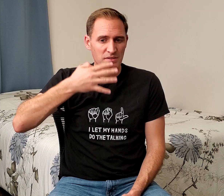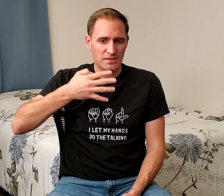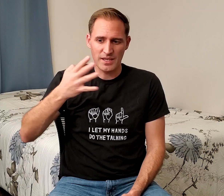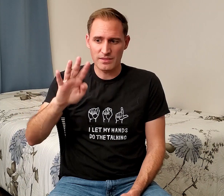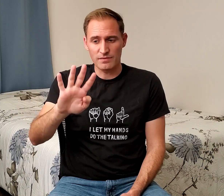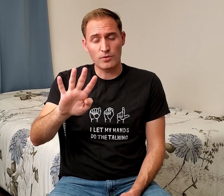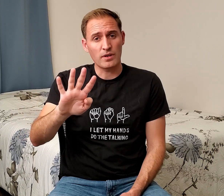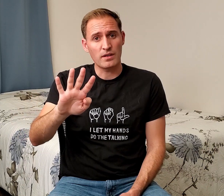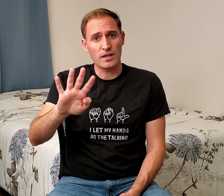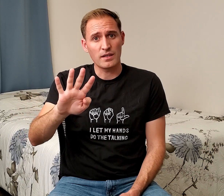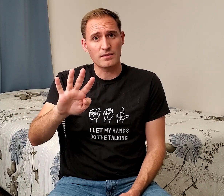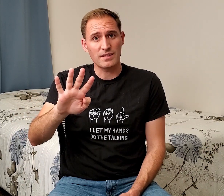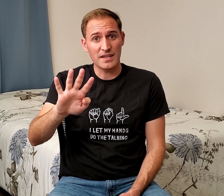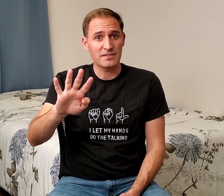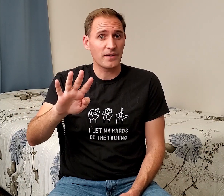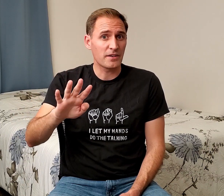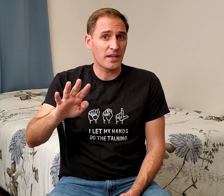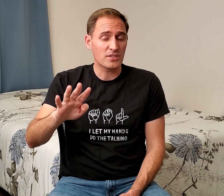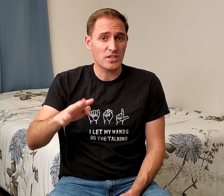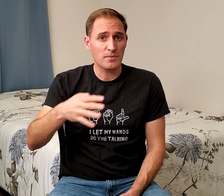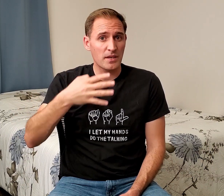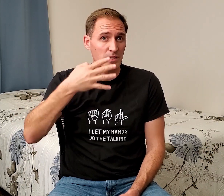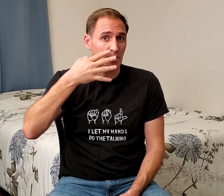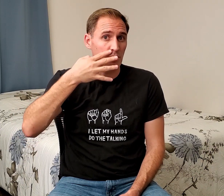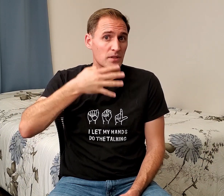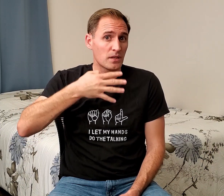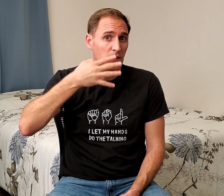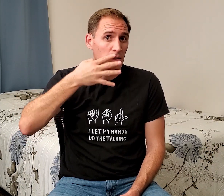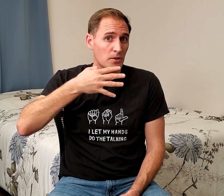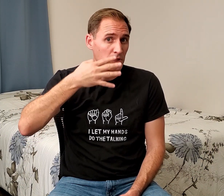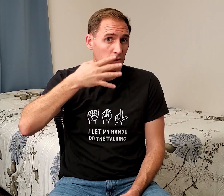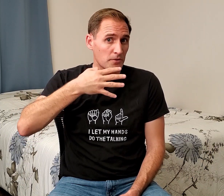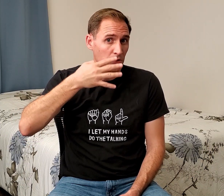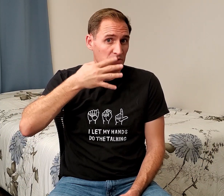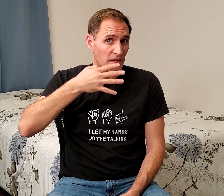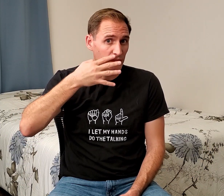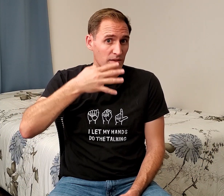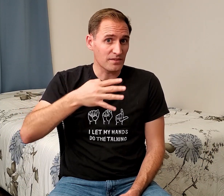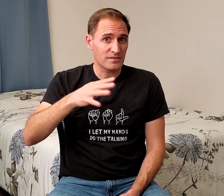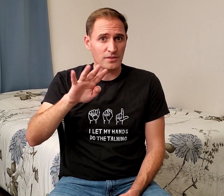take before classifier handshape and you would go down your nose like this so